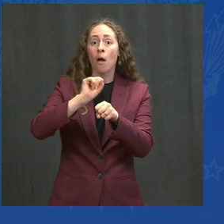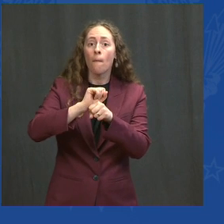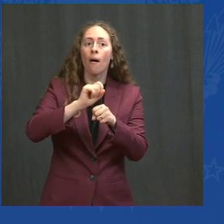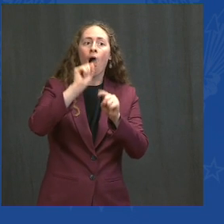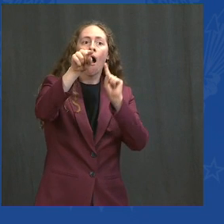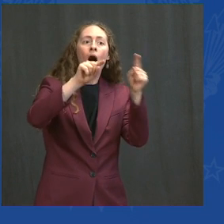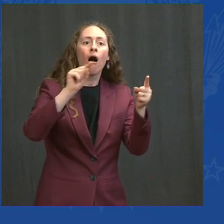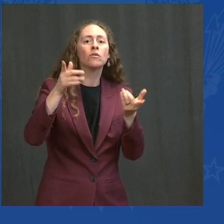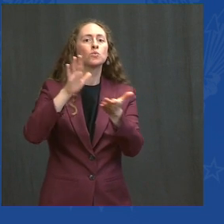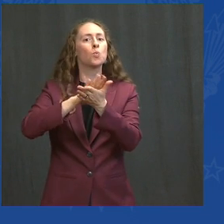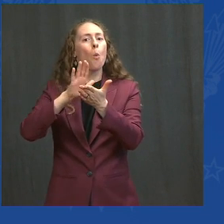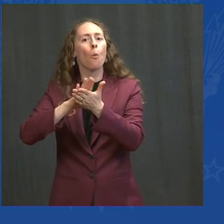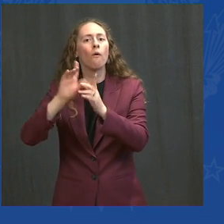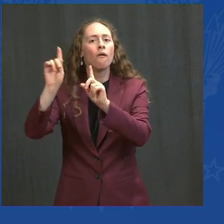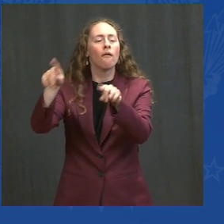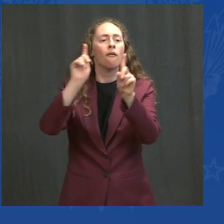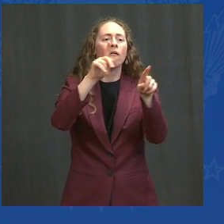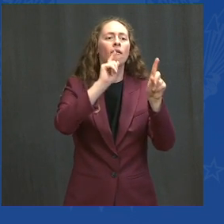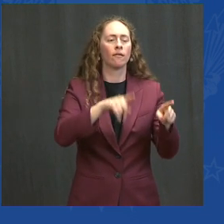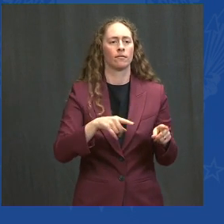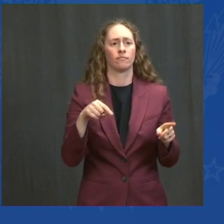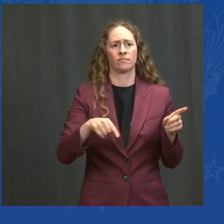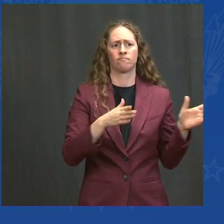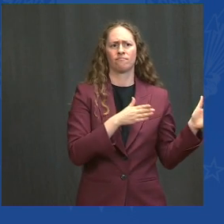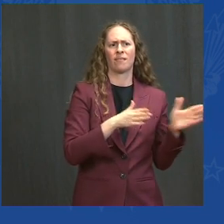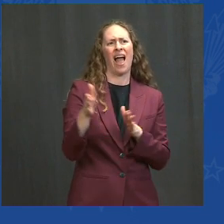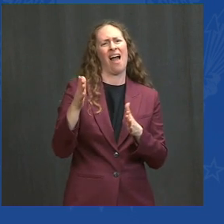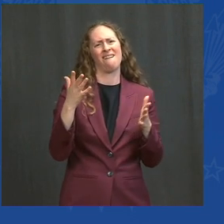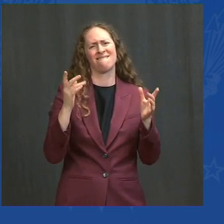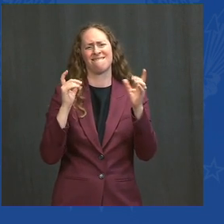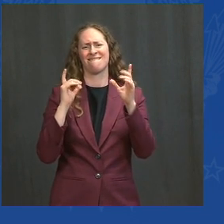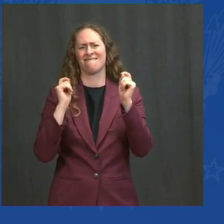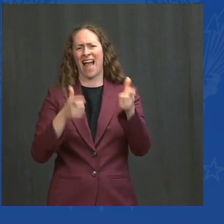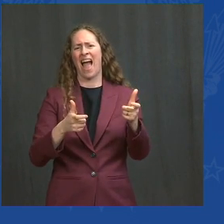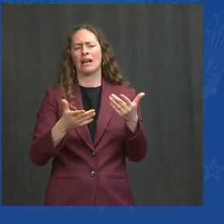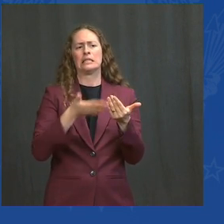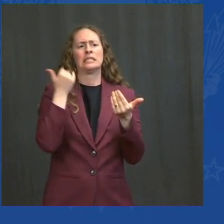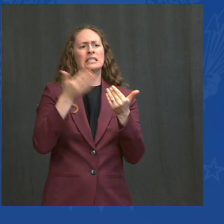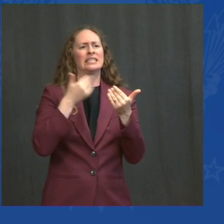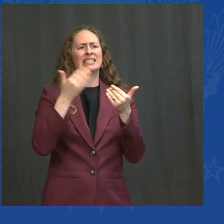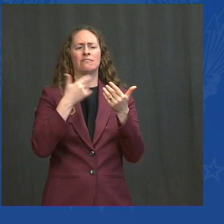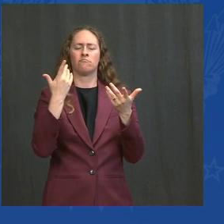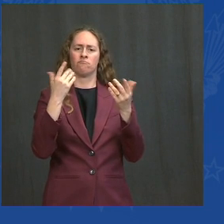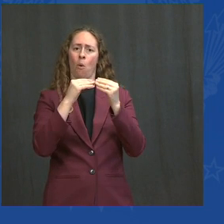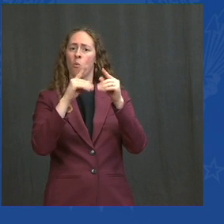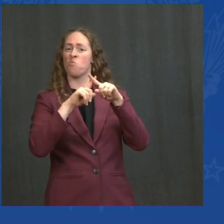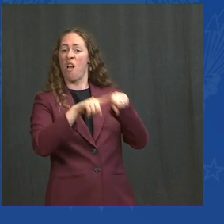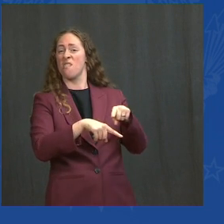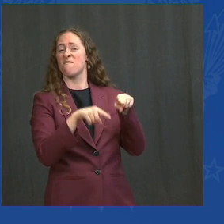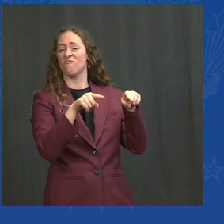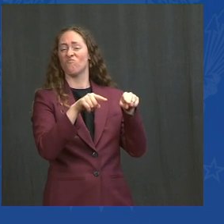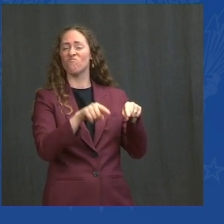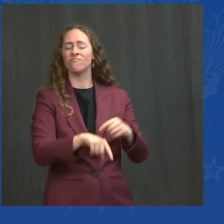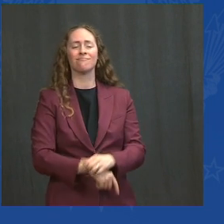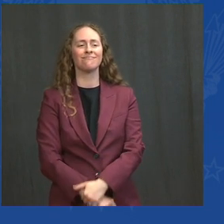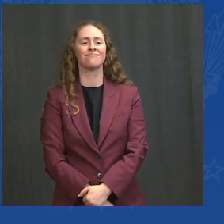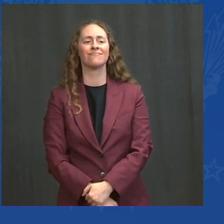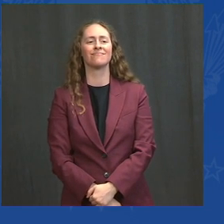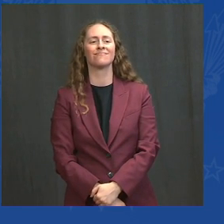Because of this deal, it will be safer, quicker, cleaner, more frequent, and more avail- more reliable. More transit options mean more people